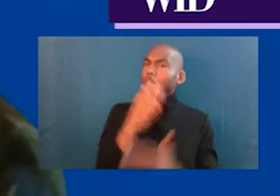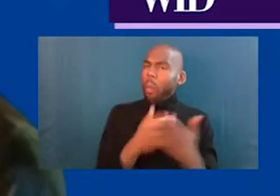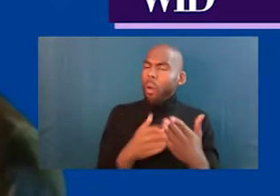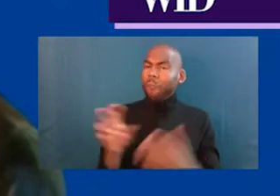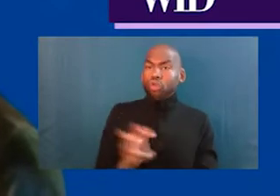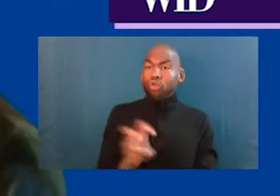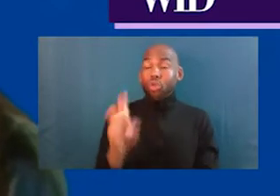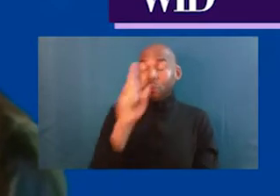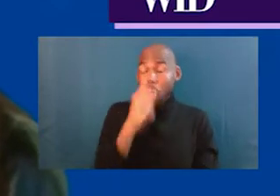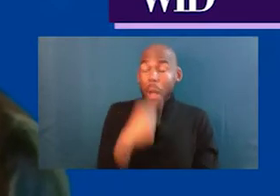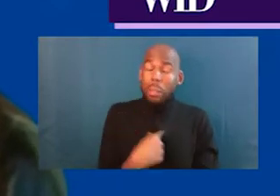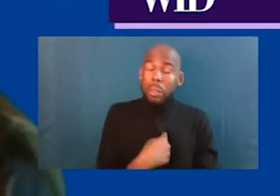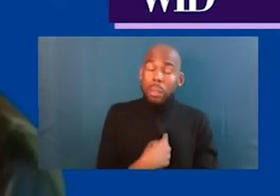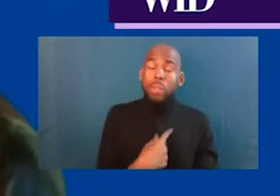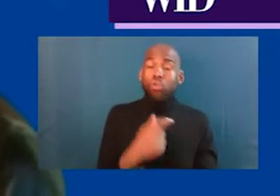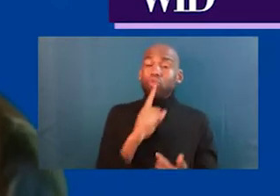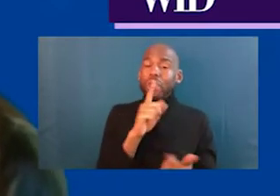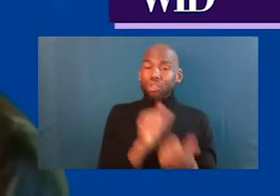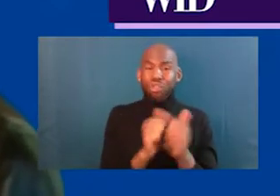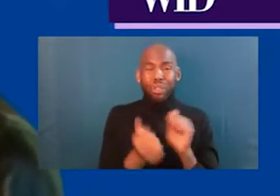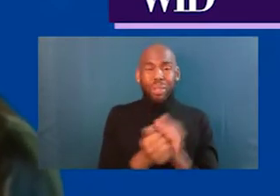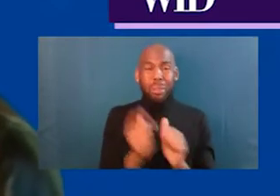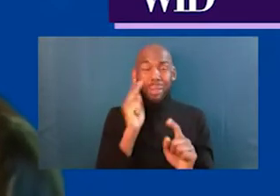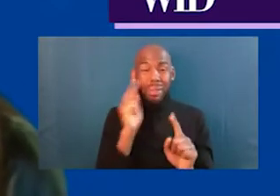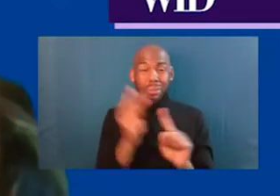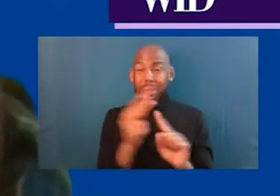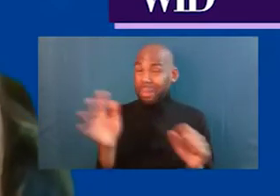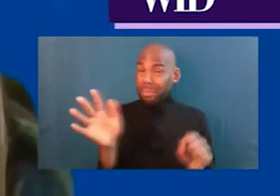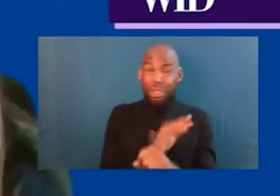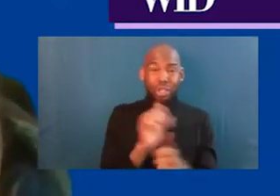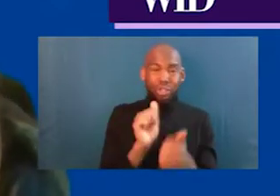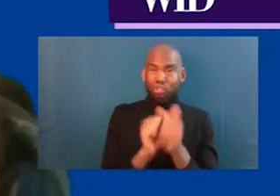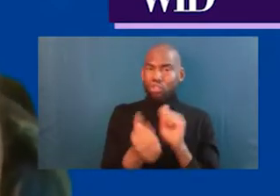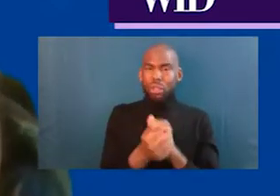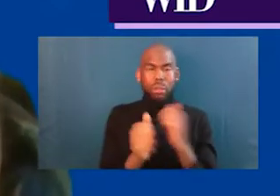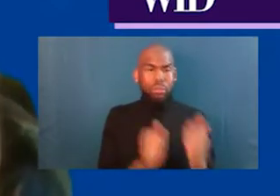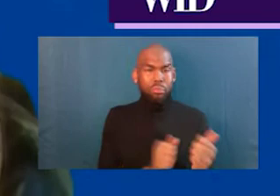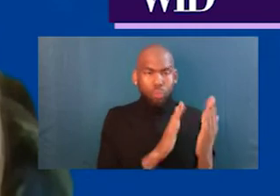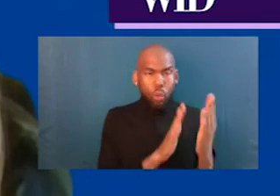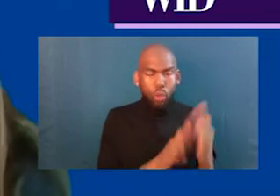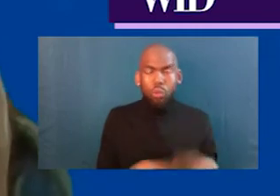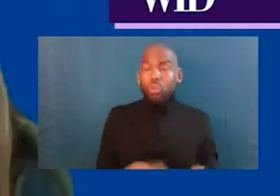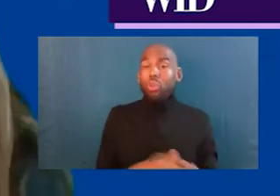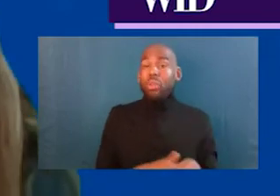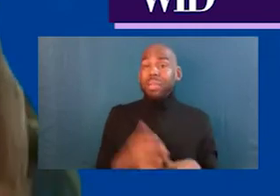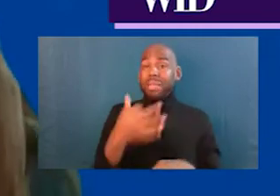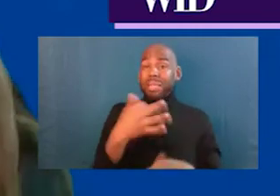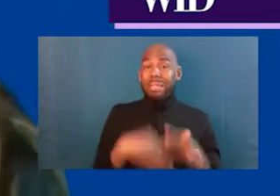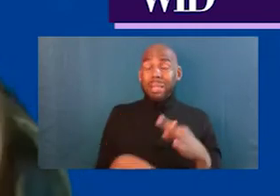in terms of changing the perspective and completely changing the approach, instead of throw it